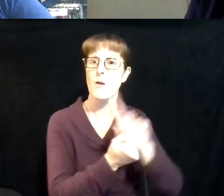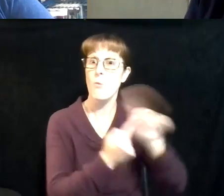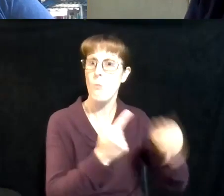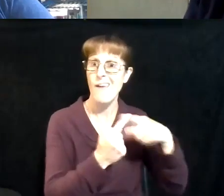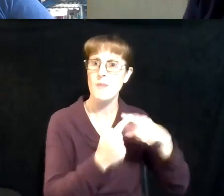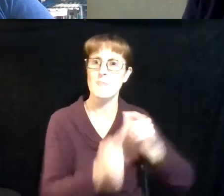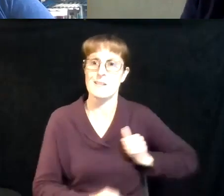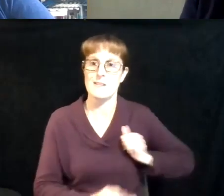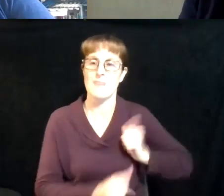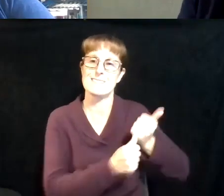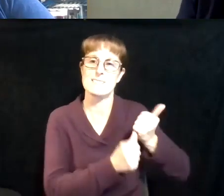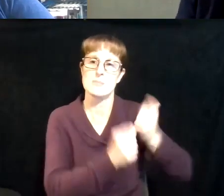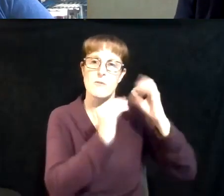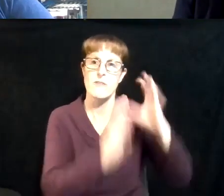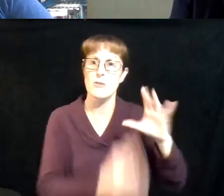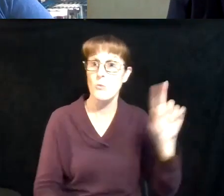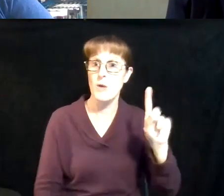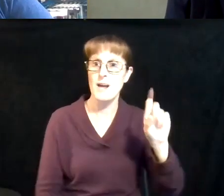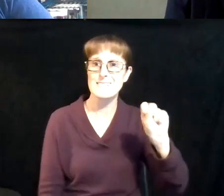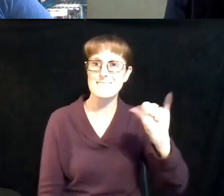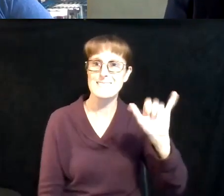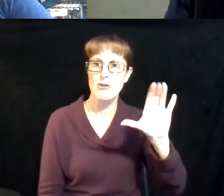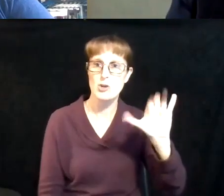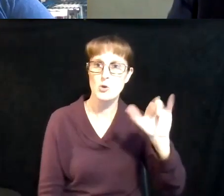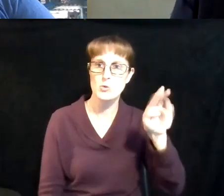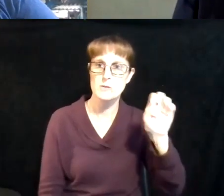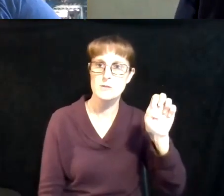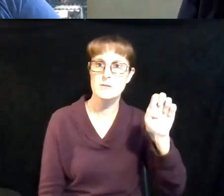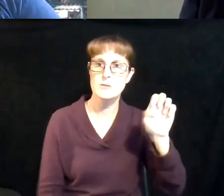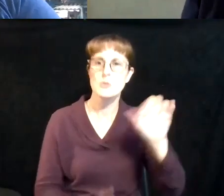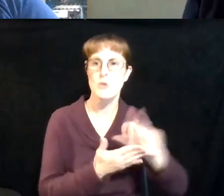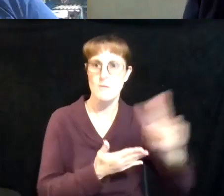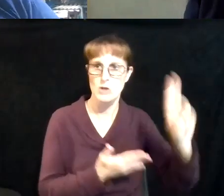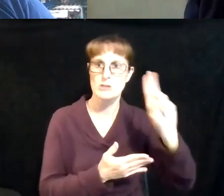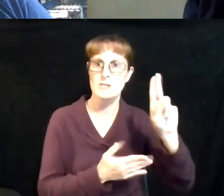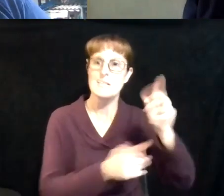And Gunnar would fly to Syracuse and teach a course.